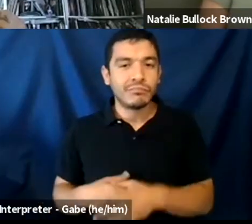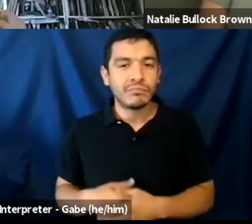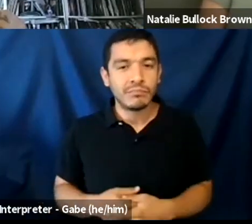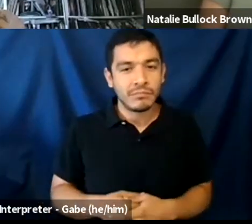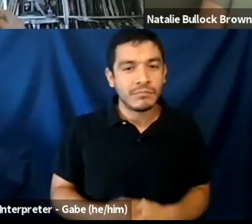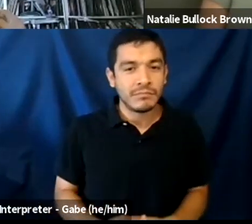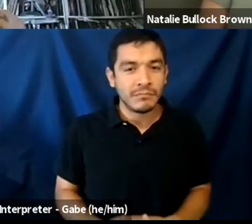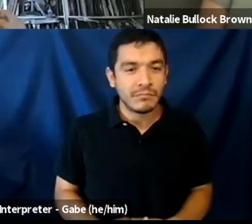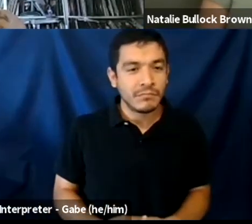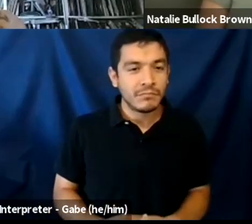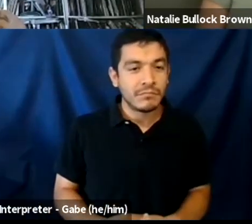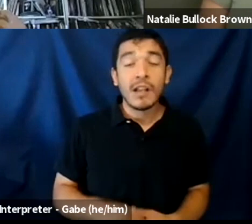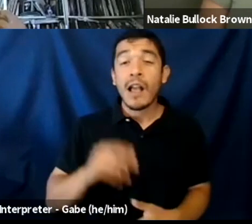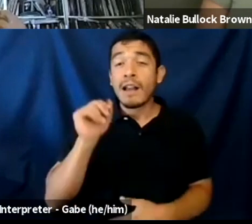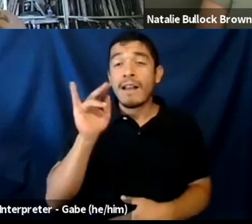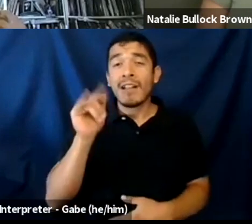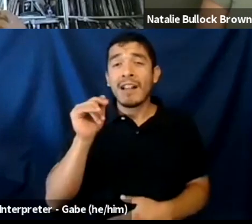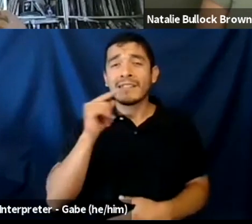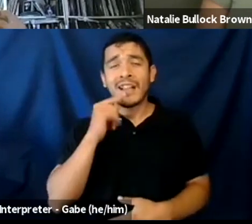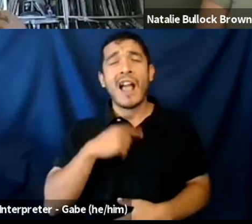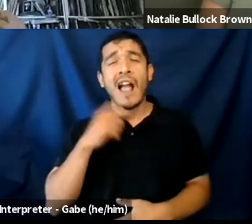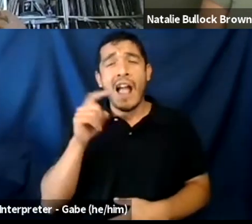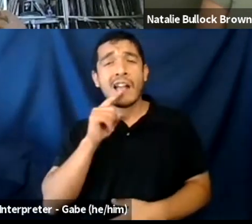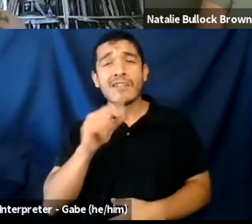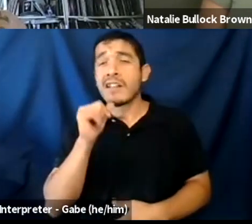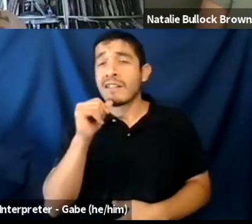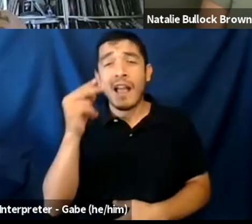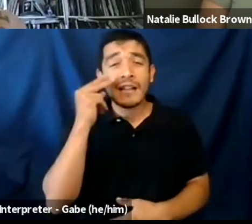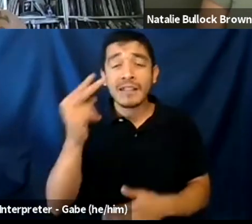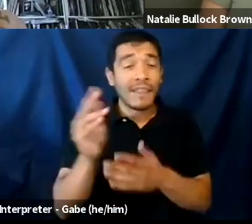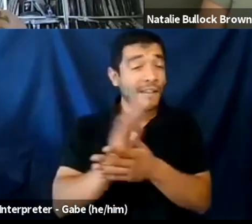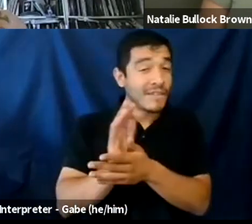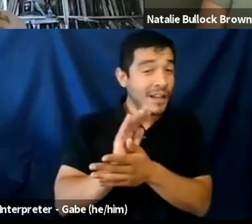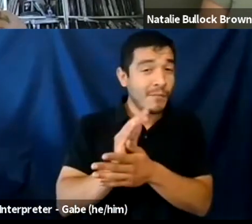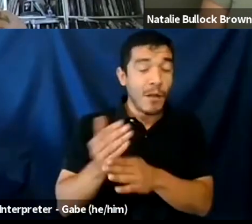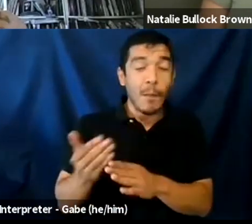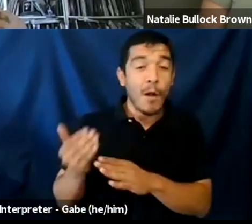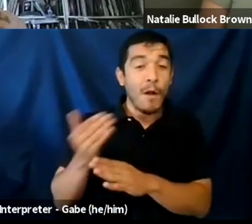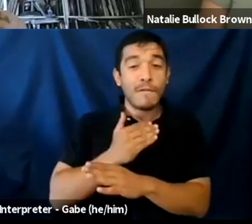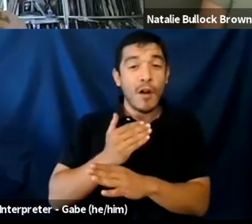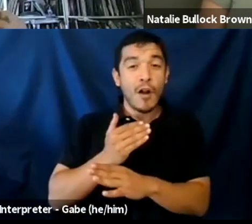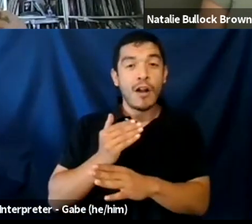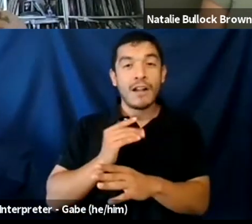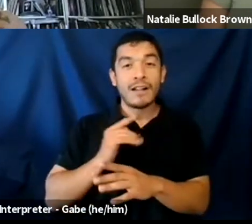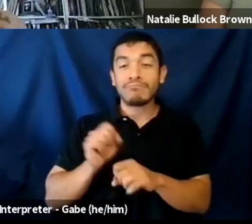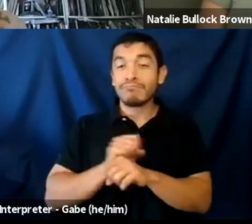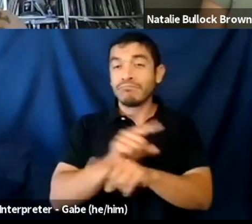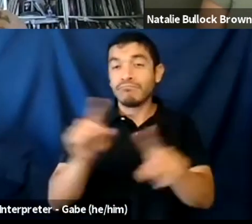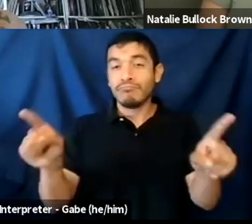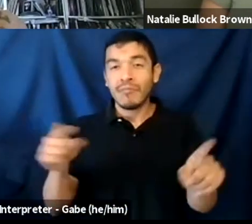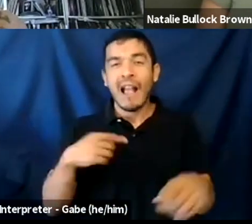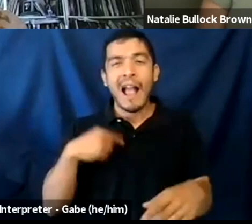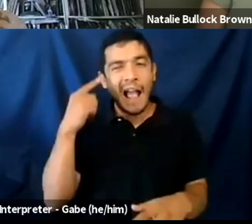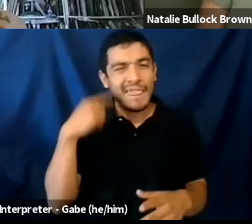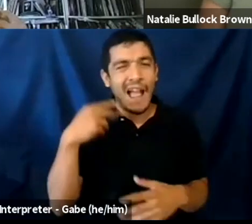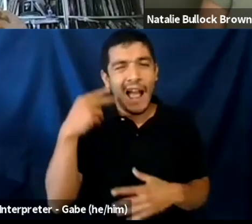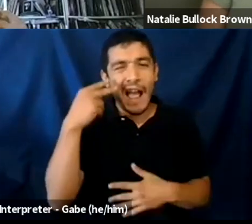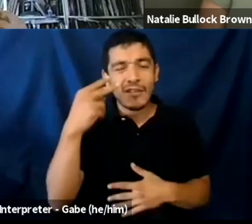Yeah, I actually did not see the film before it went live. I think I saw like the trailer,